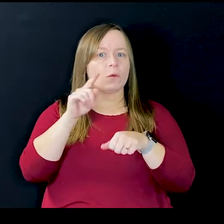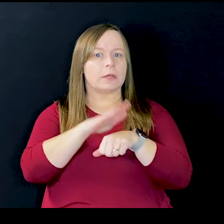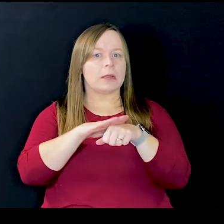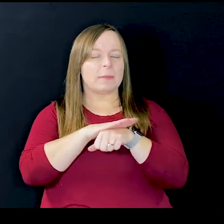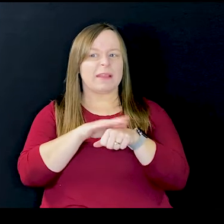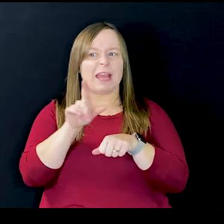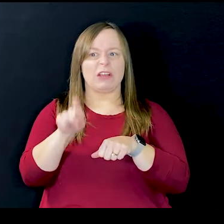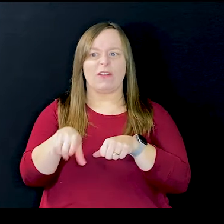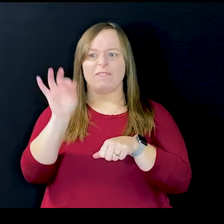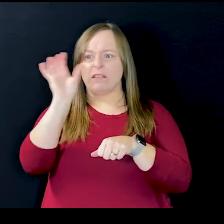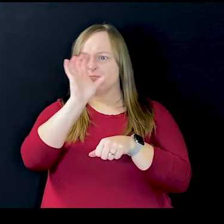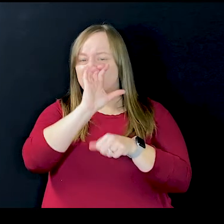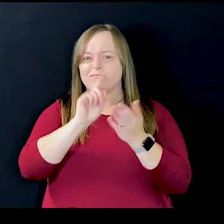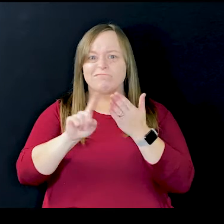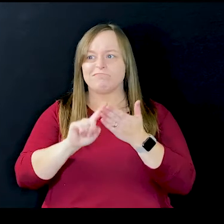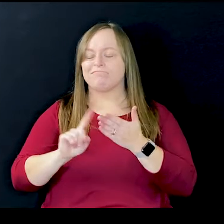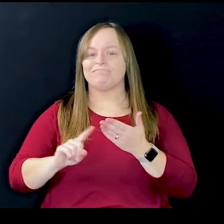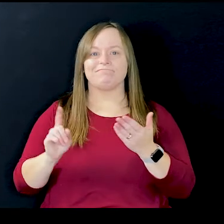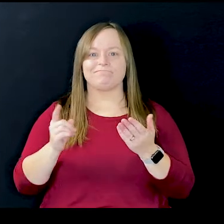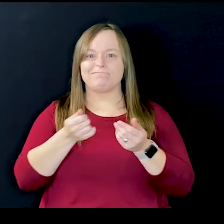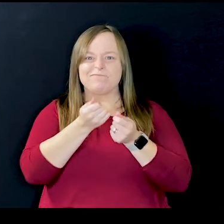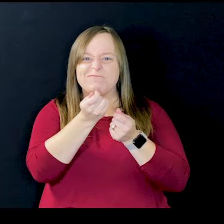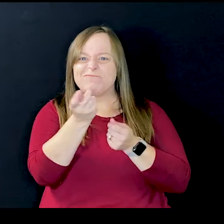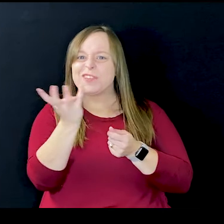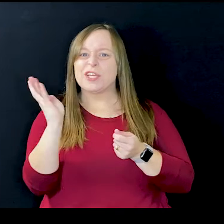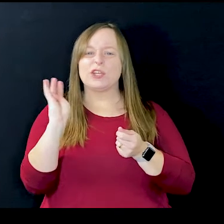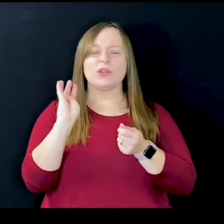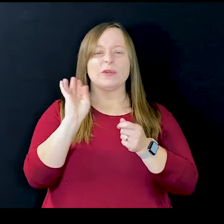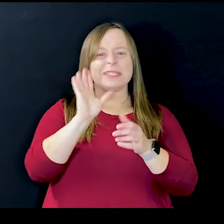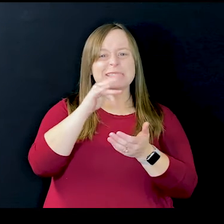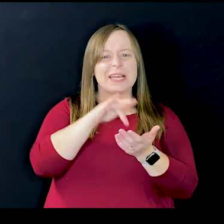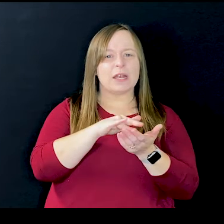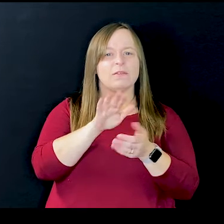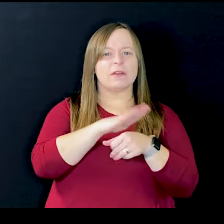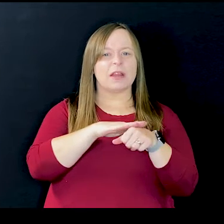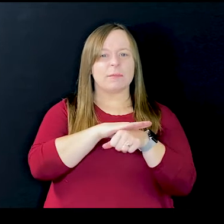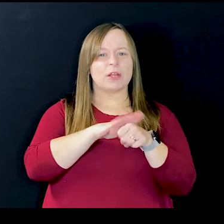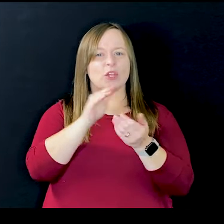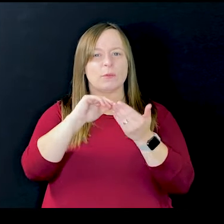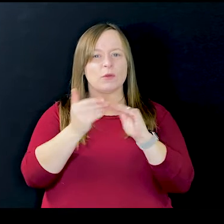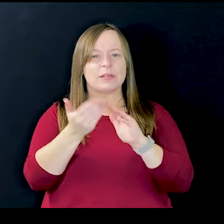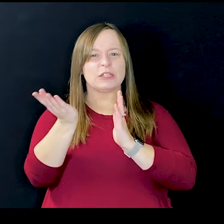for Native Americans that I could find. There were a couple centers like Native American community